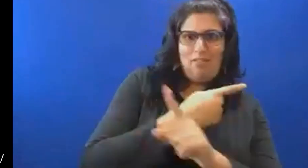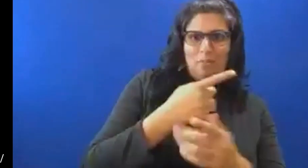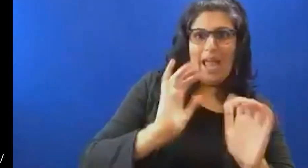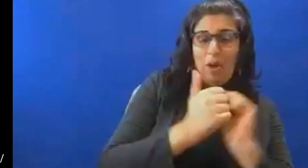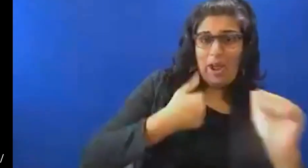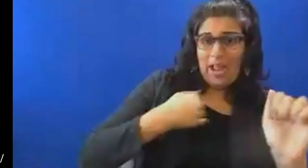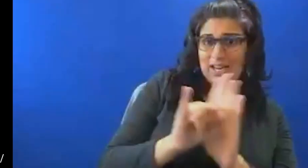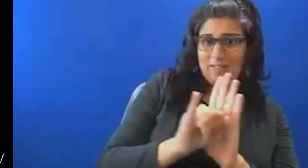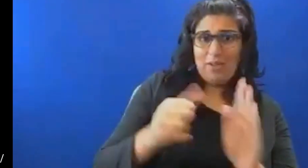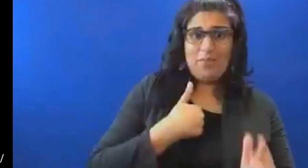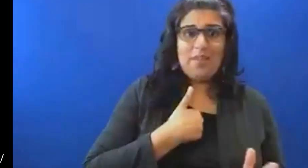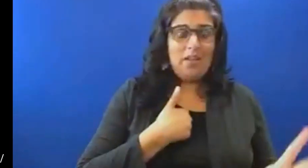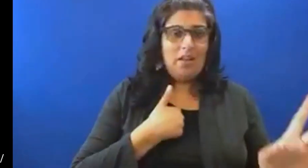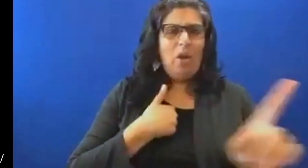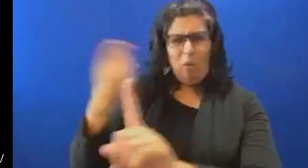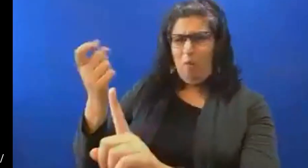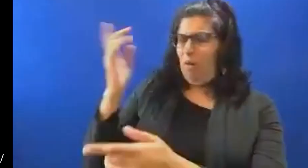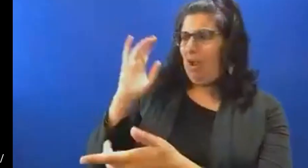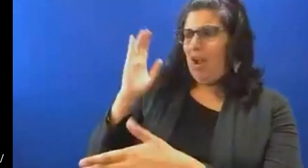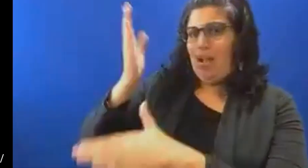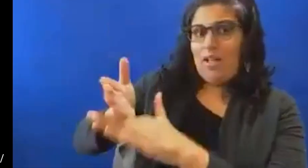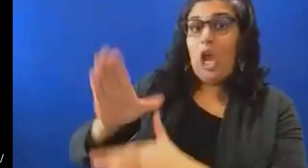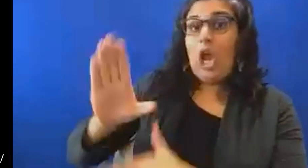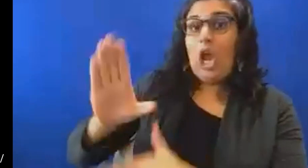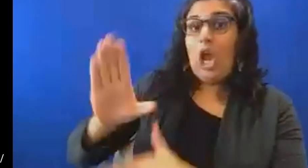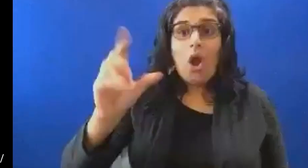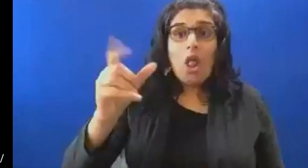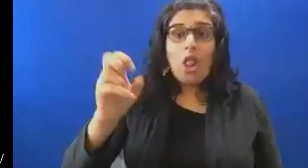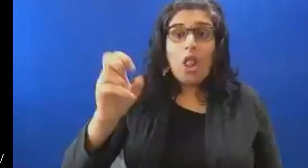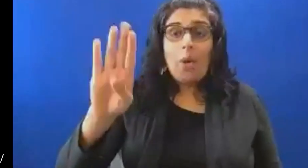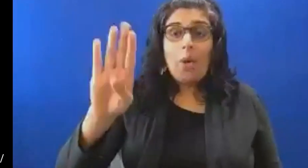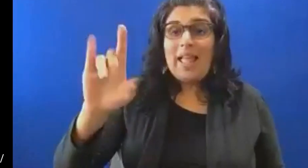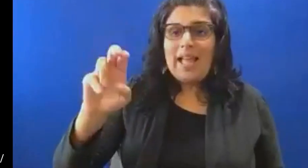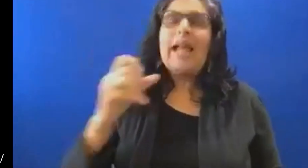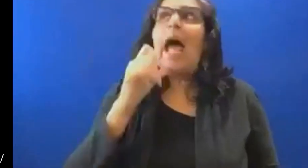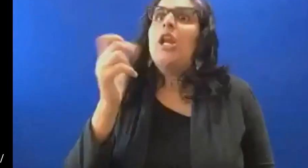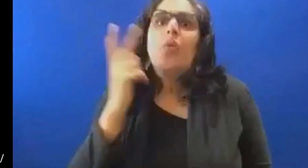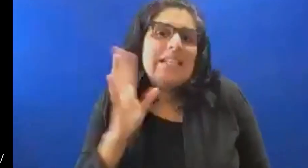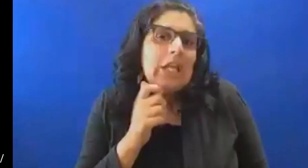It's a little bit like saying, "I'm colorblind, or I don't see color." Absolutely. Right.